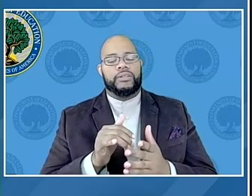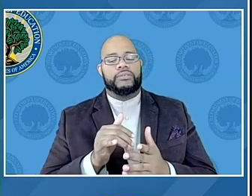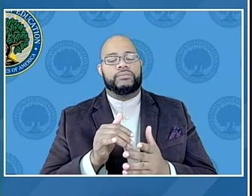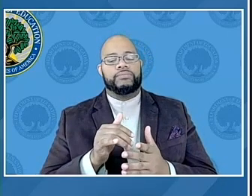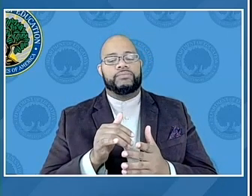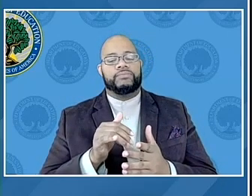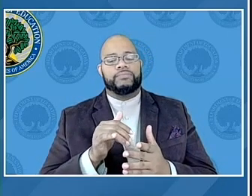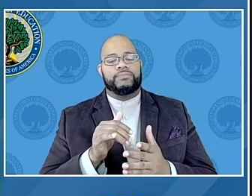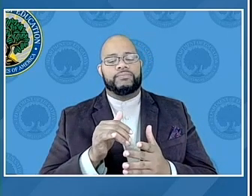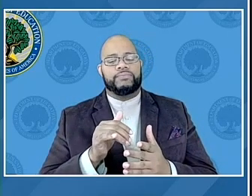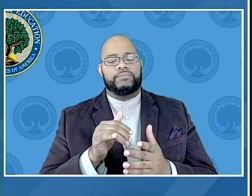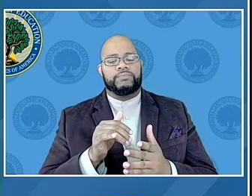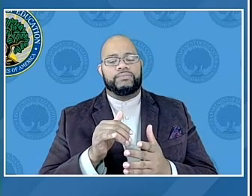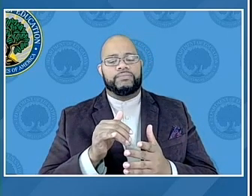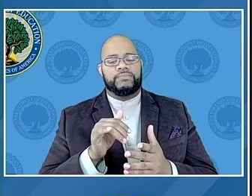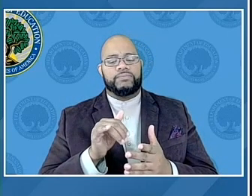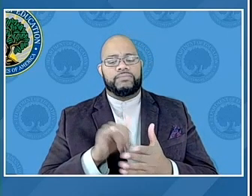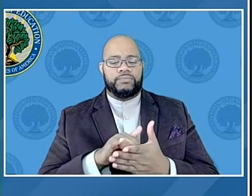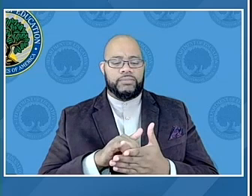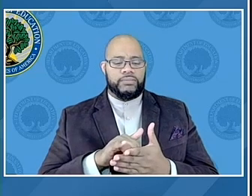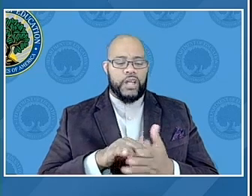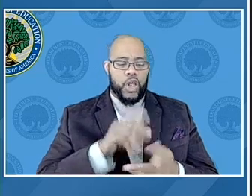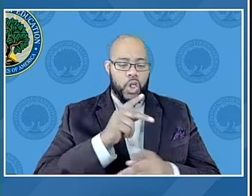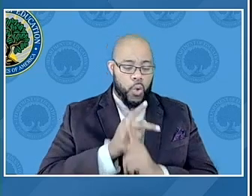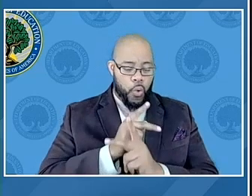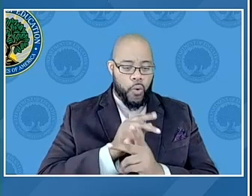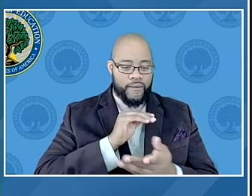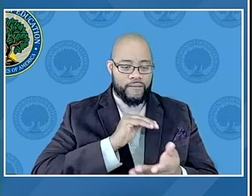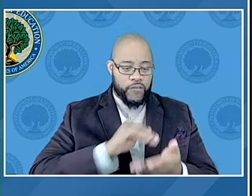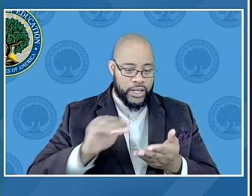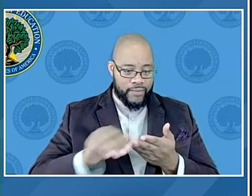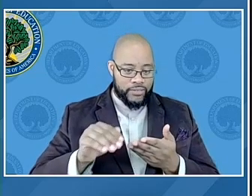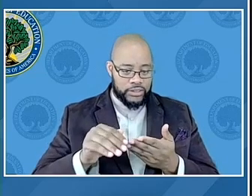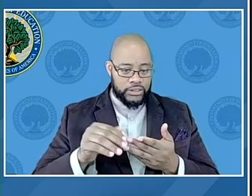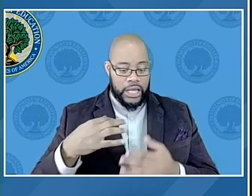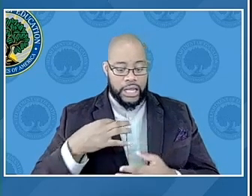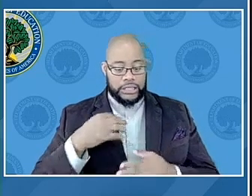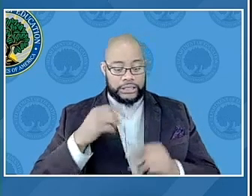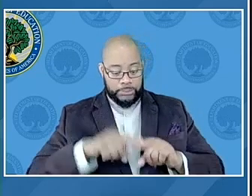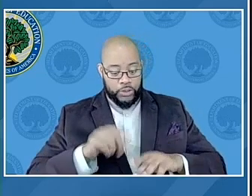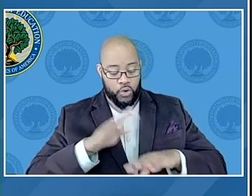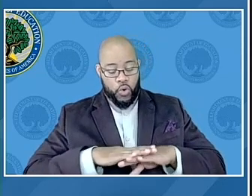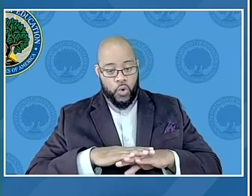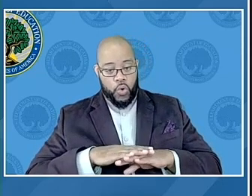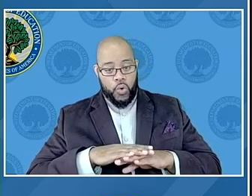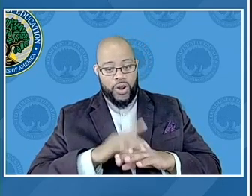Loan Forgiveness eligibility on the actual public service and not the tax status of